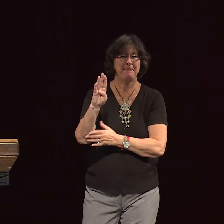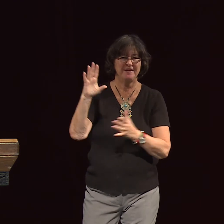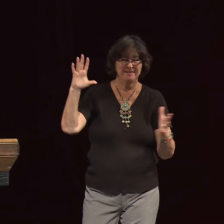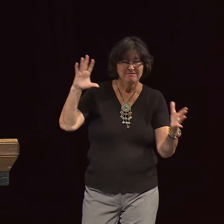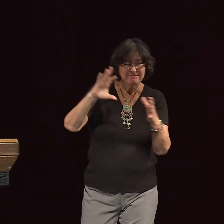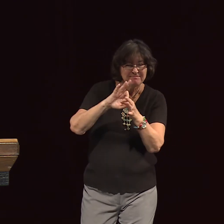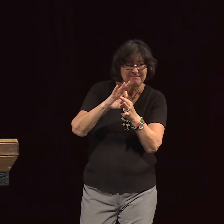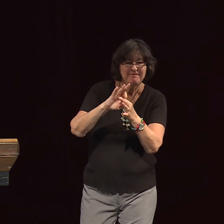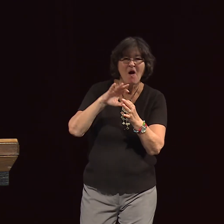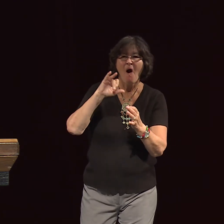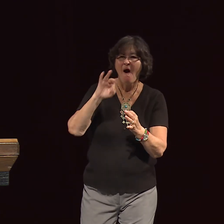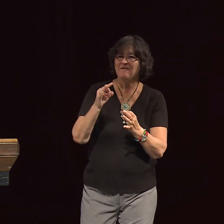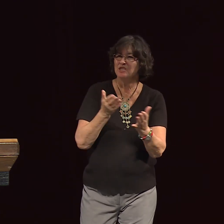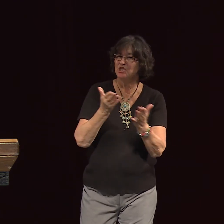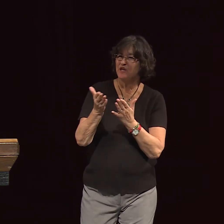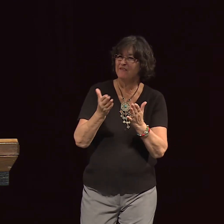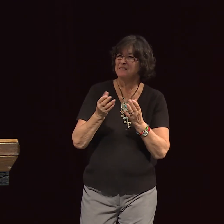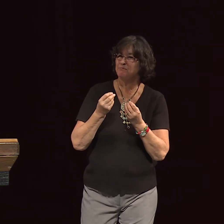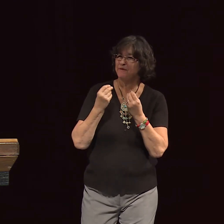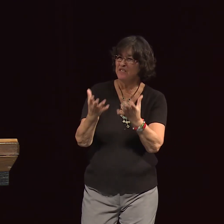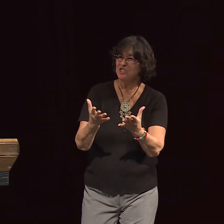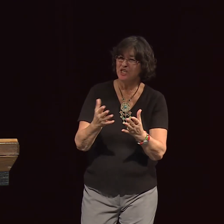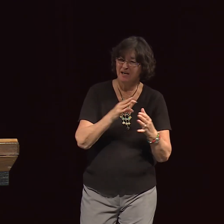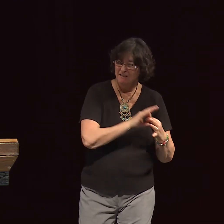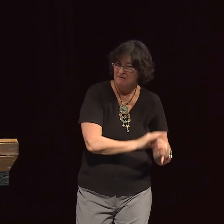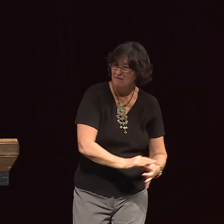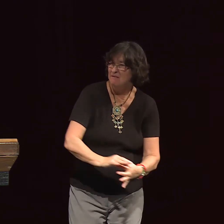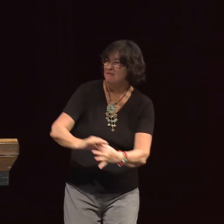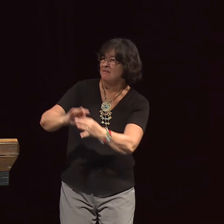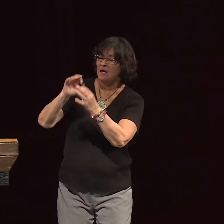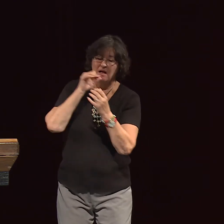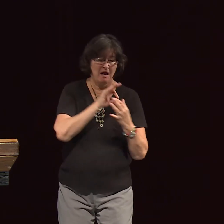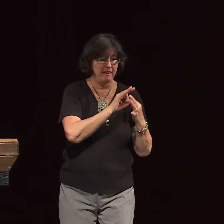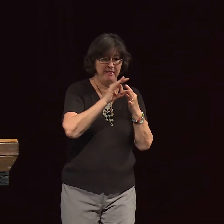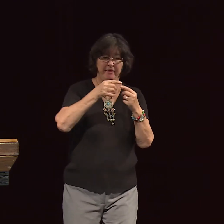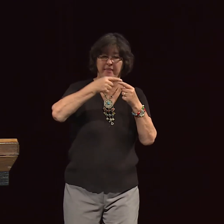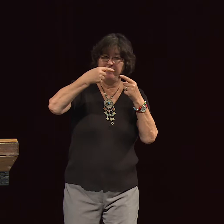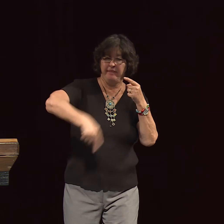It needs to be a seamless transition. So the information learned initially